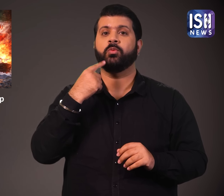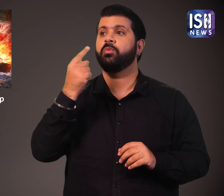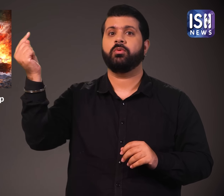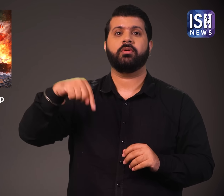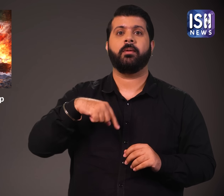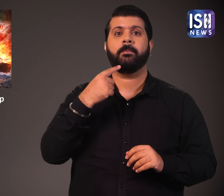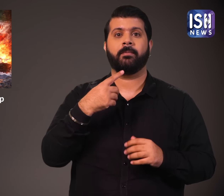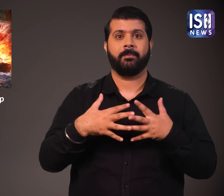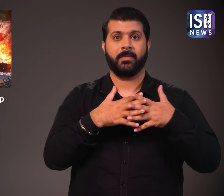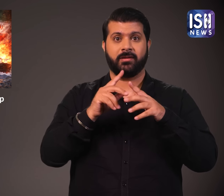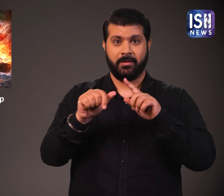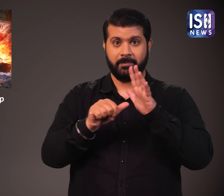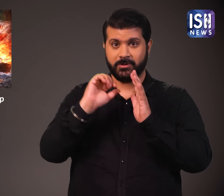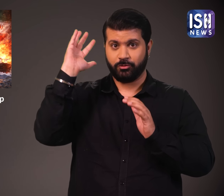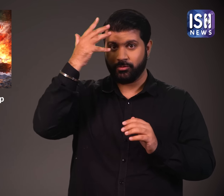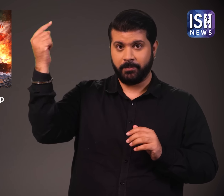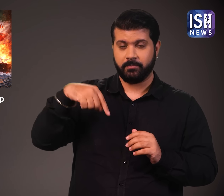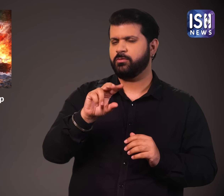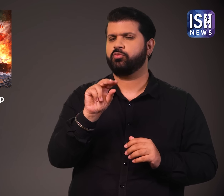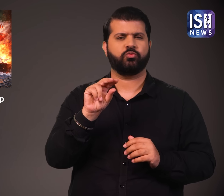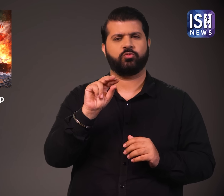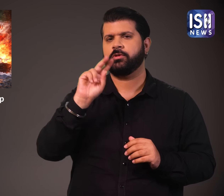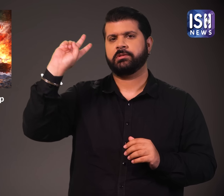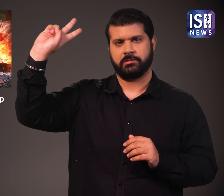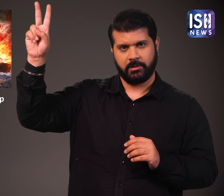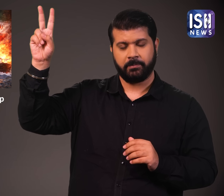President Trump was not present at the meeting.